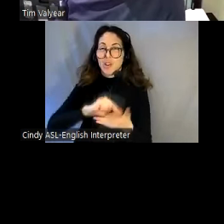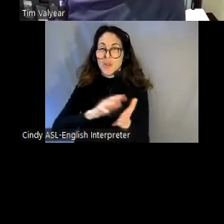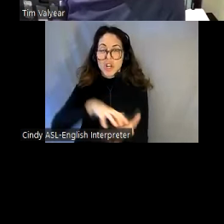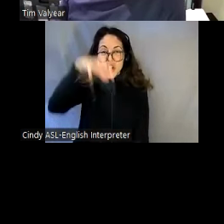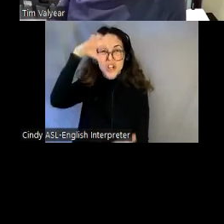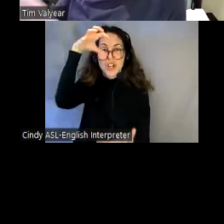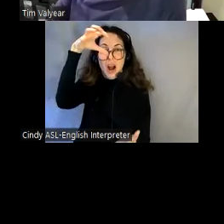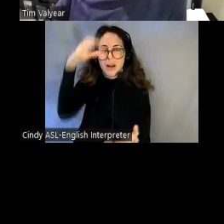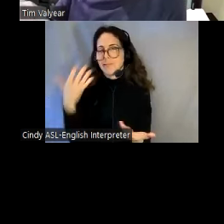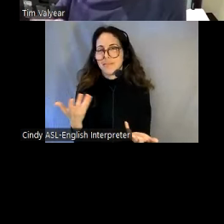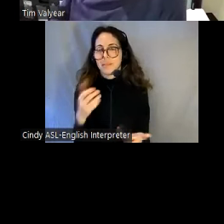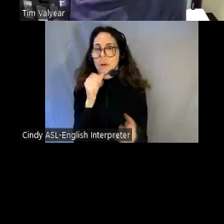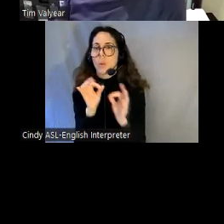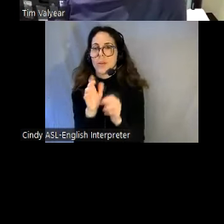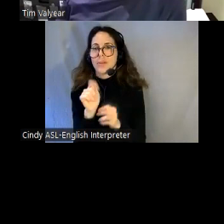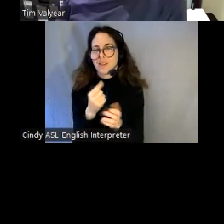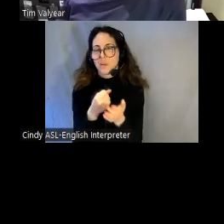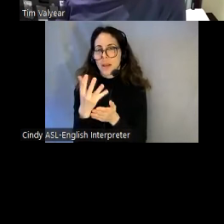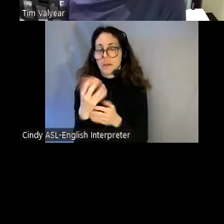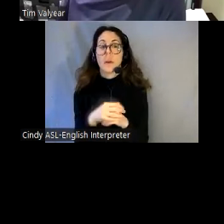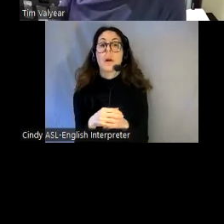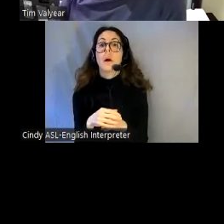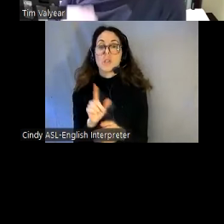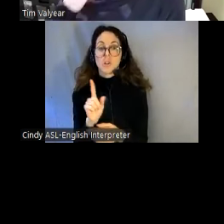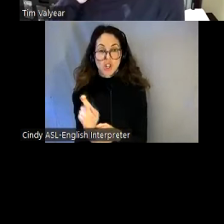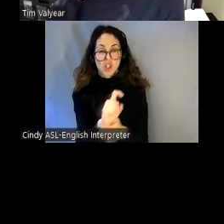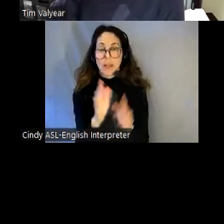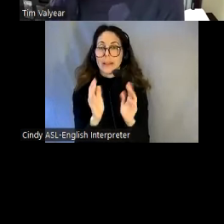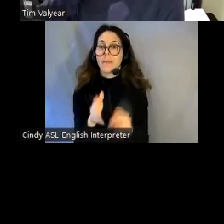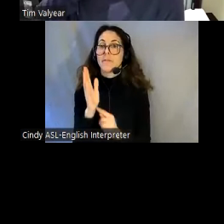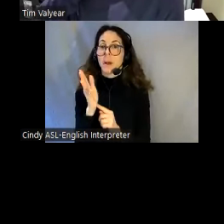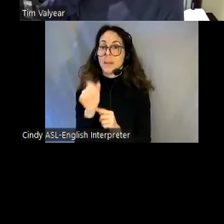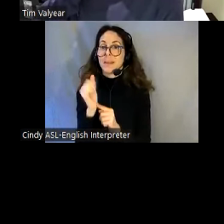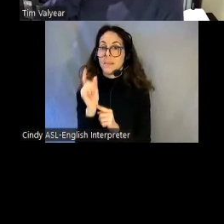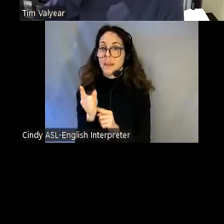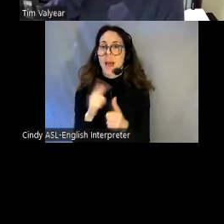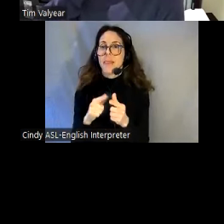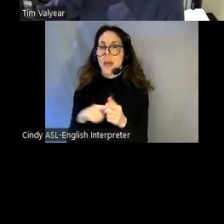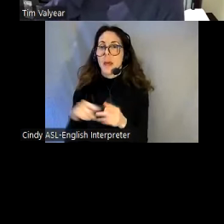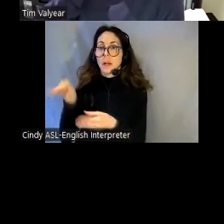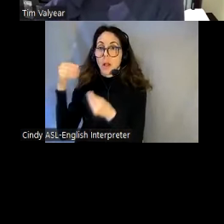should be discarded. And you make a new batch for the next 24 hours. So you don't want a whole bunch of it.